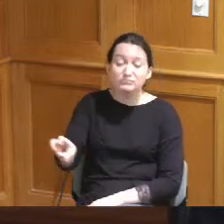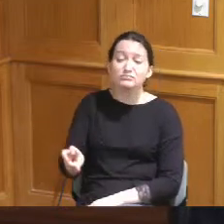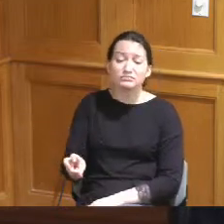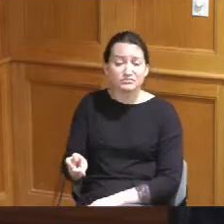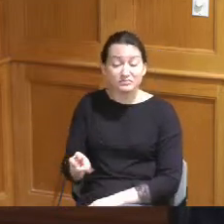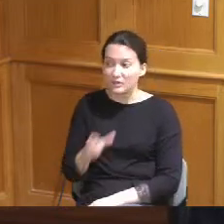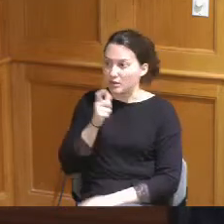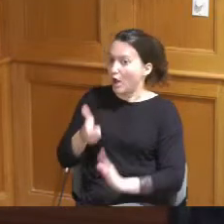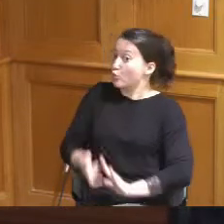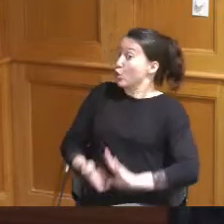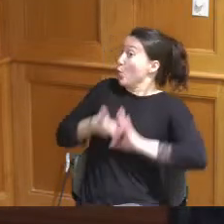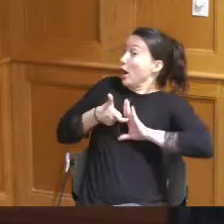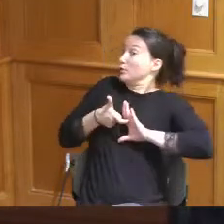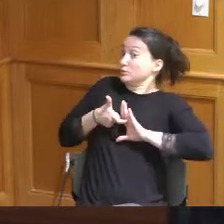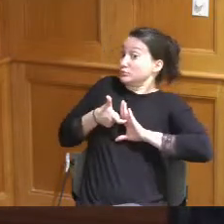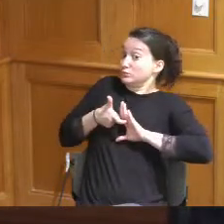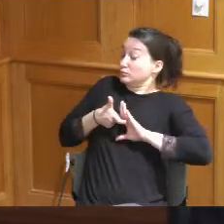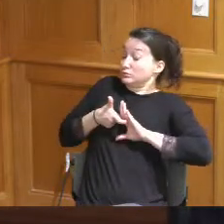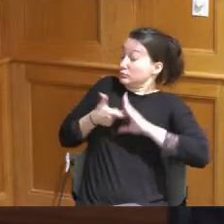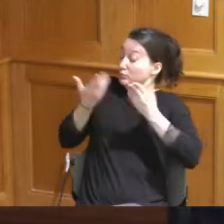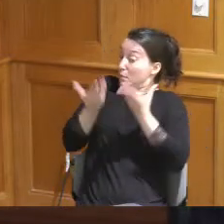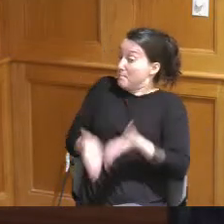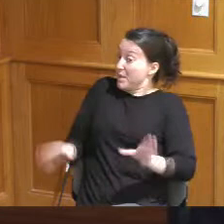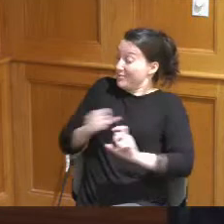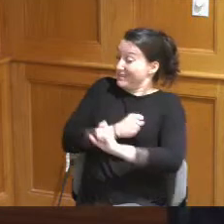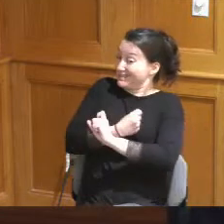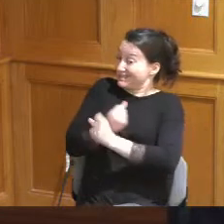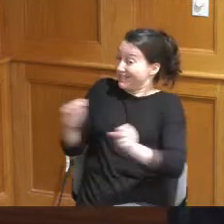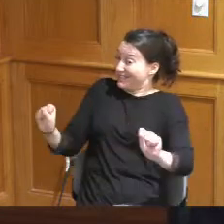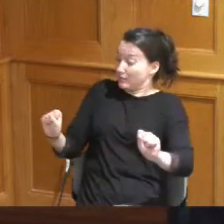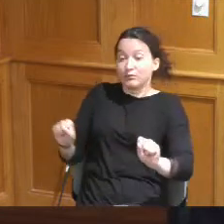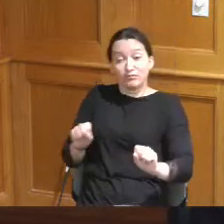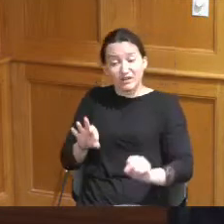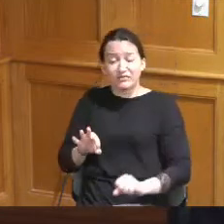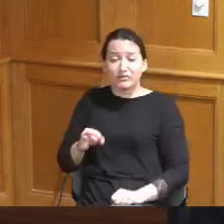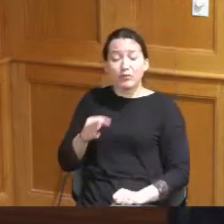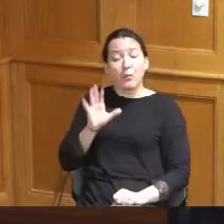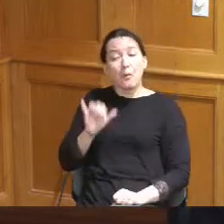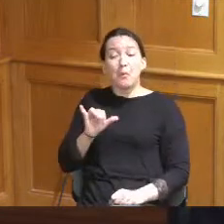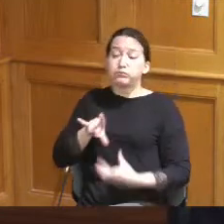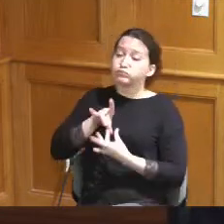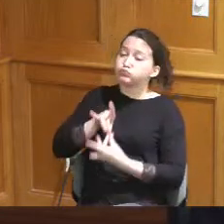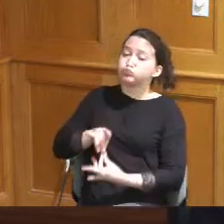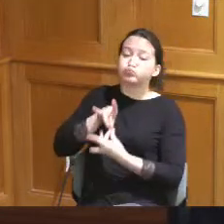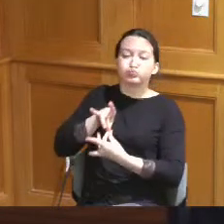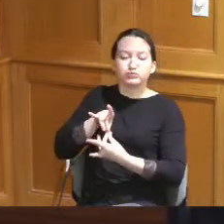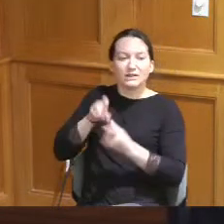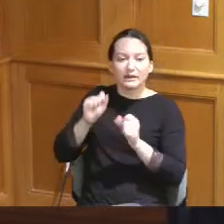you don't have to be in the public safety field but if you are even a better connection but even